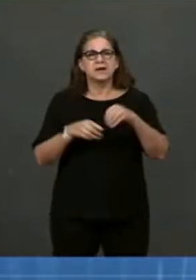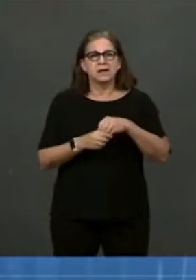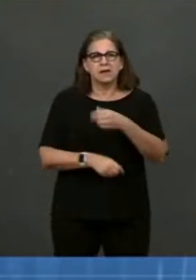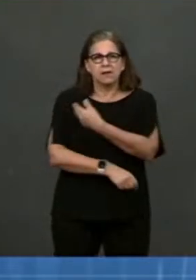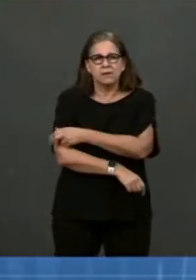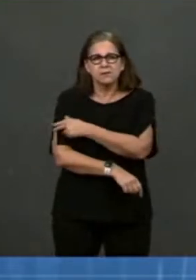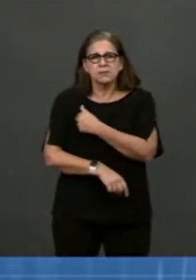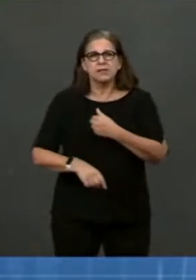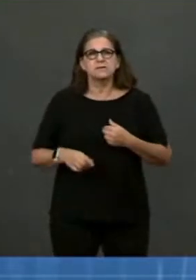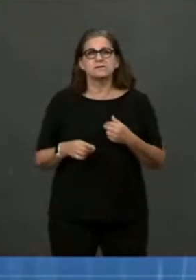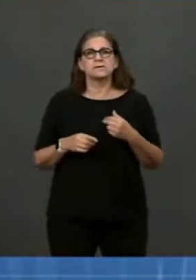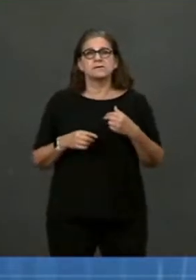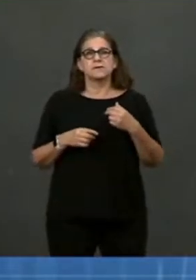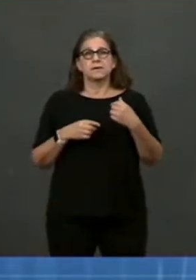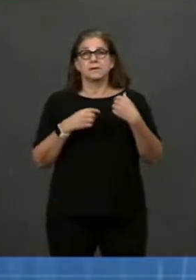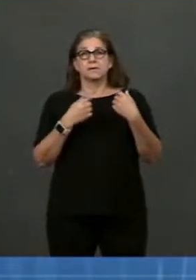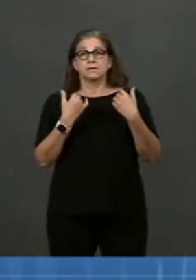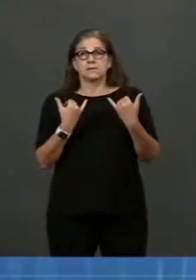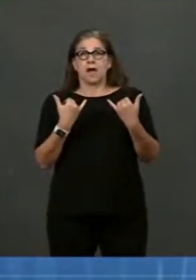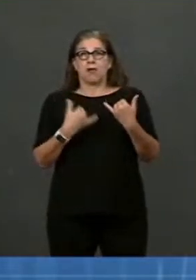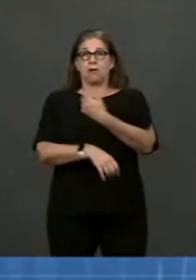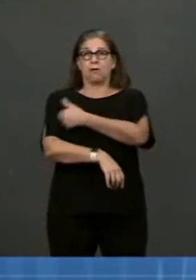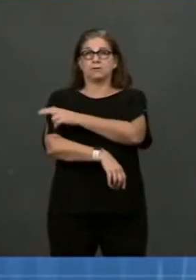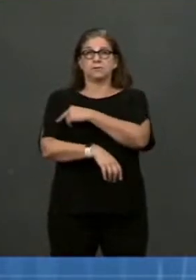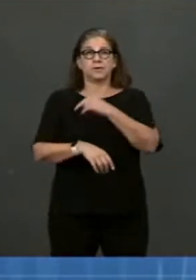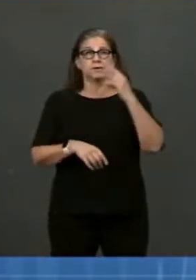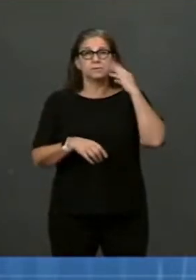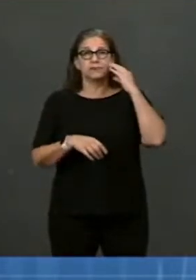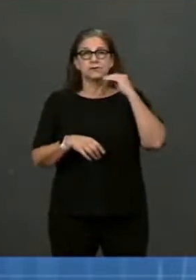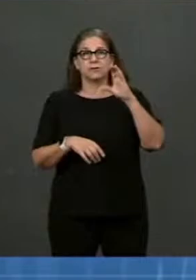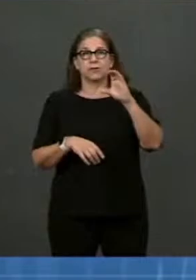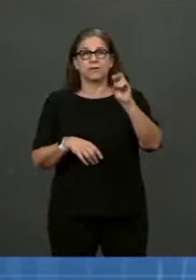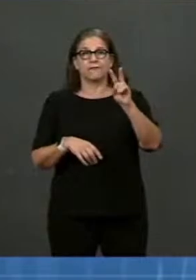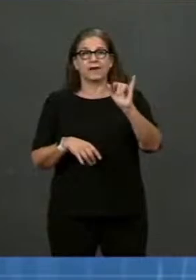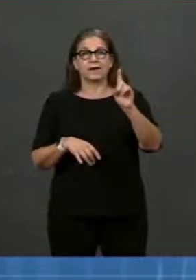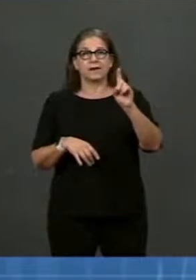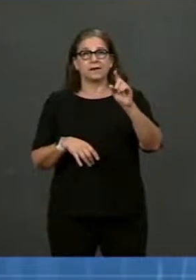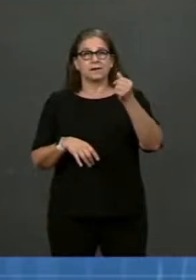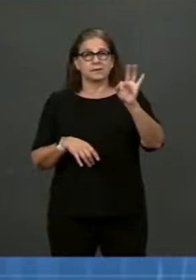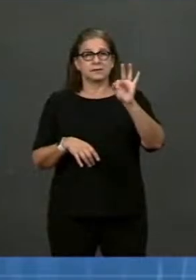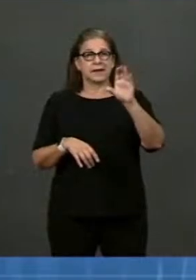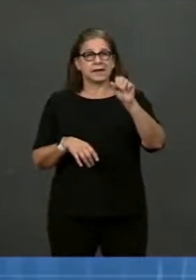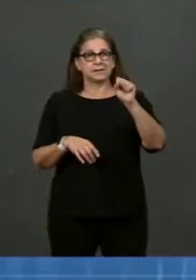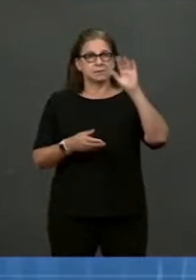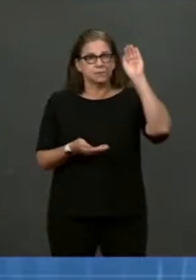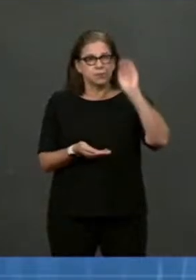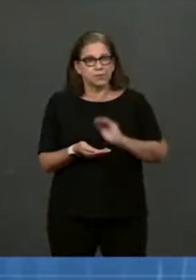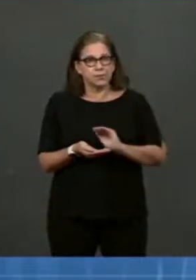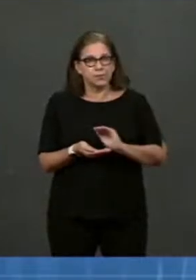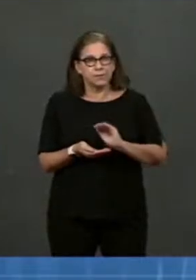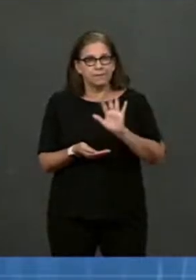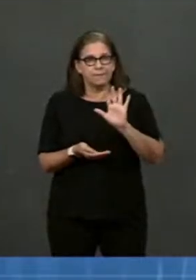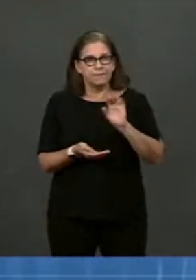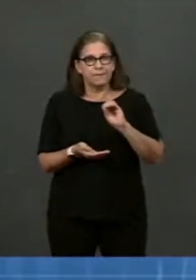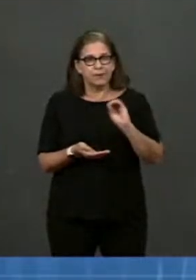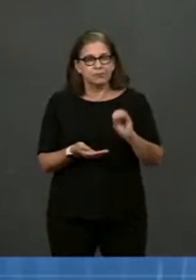NATIONWIDE CASES AND HOSPITALIZATIONS ARE DOWN MORE